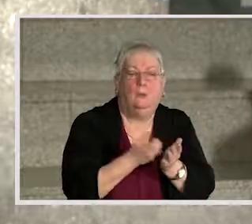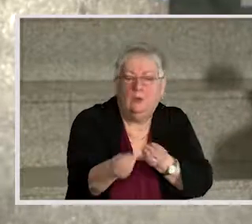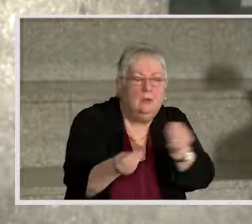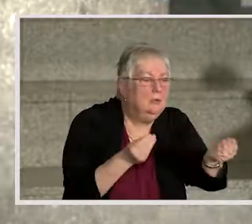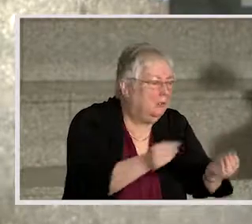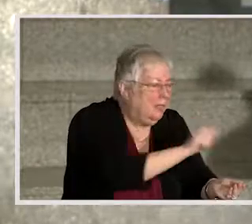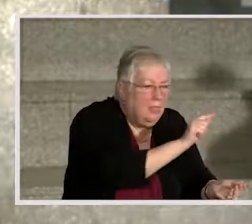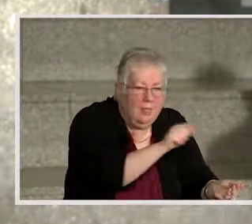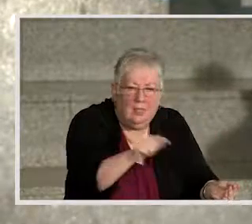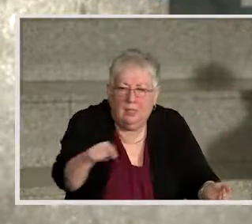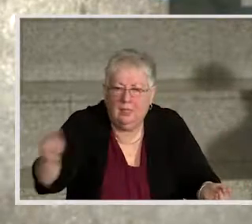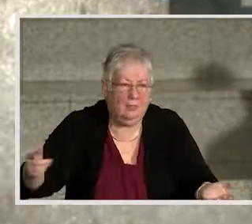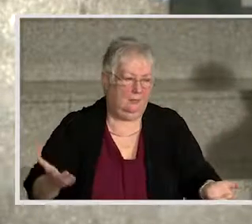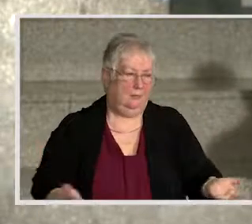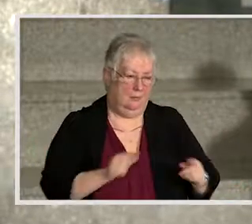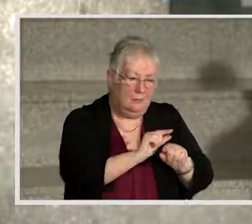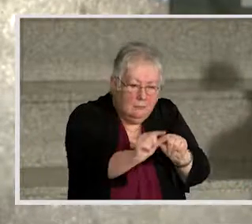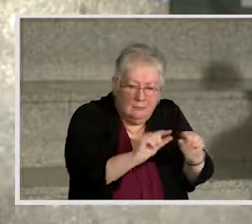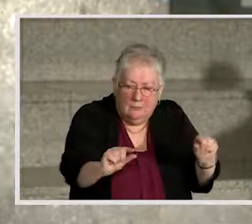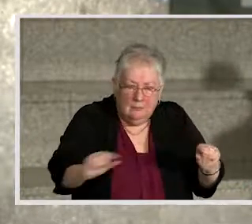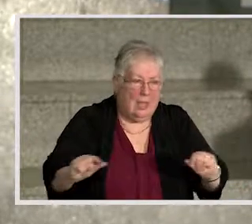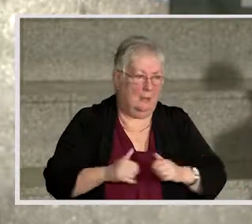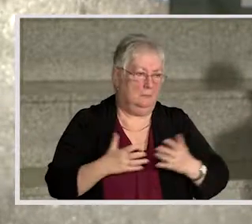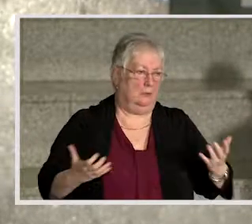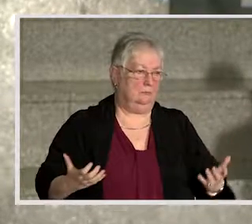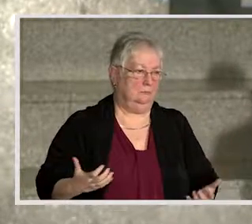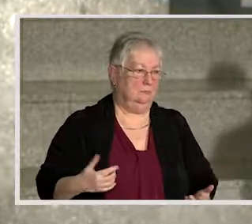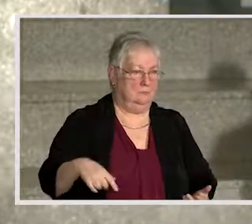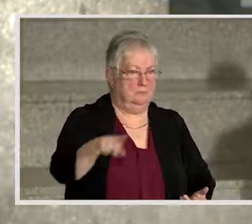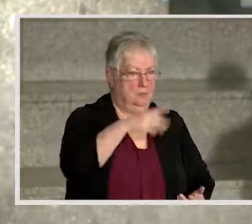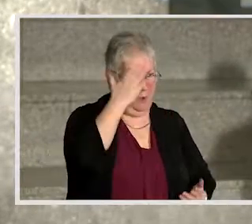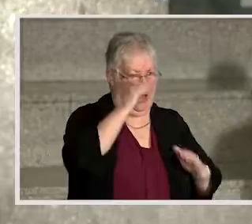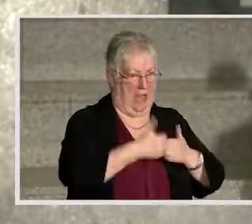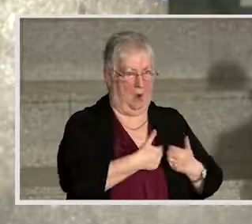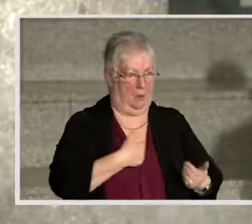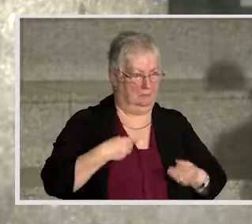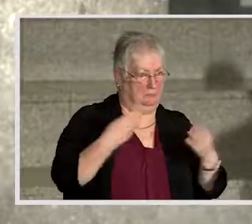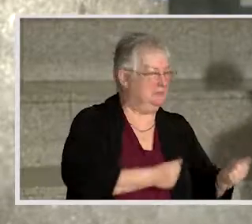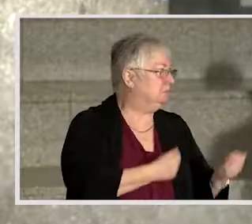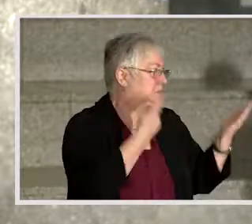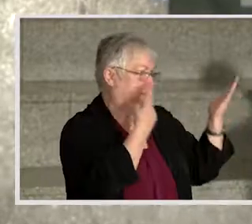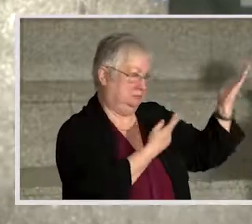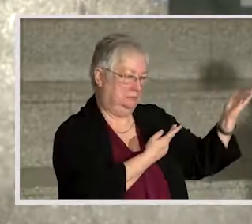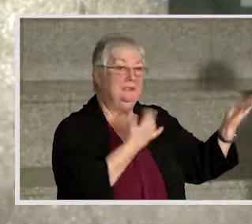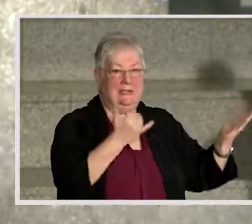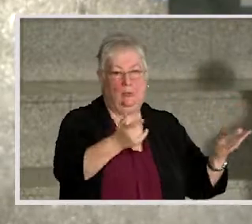FOUNDATION. NEXT THING I'M GOING TO DO IS TURN THIS OVER TO WAYNE TURNAGE WHO WILL GIVE YOU A LITTLE BIT